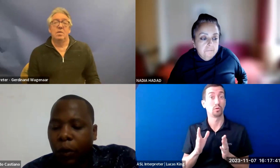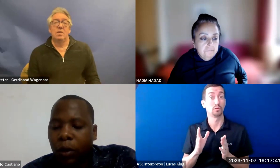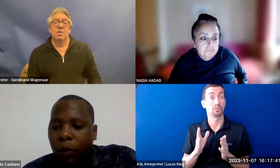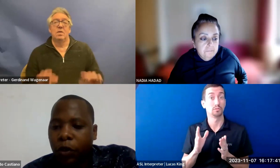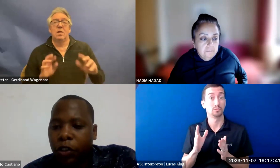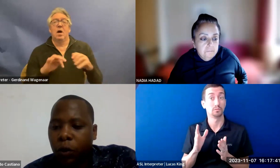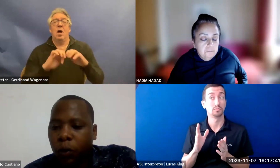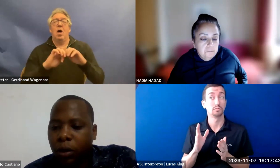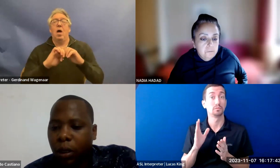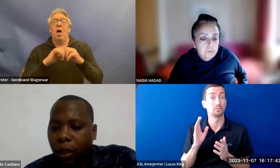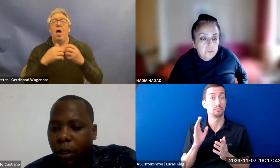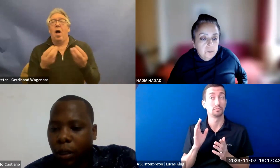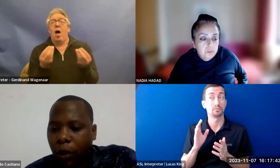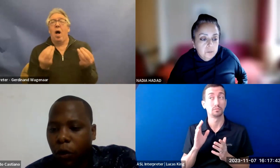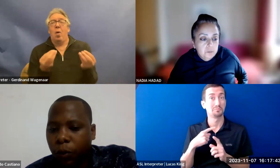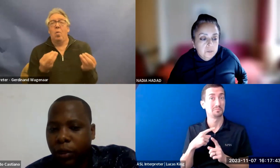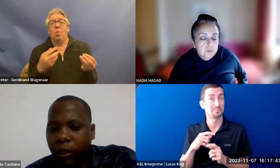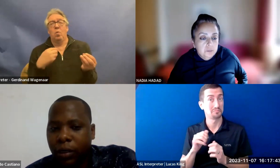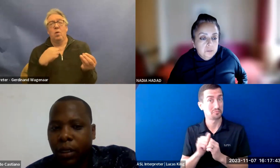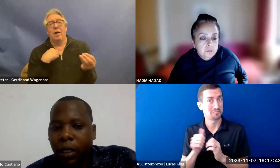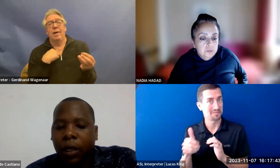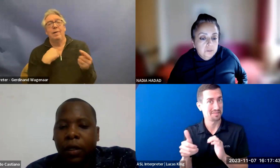in their collaboration with OPDs.